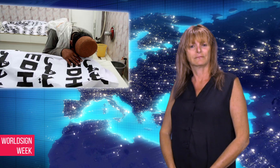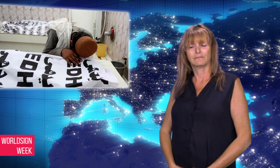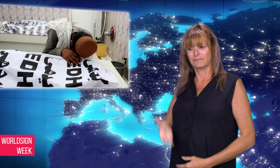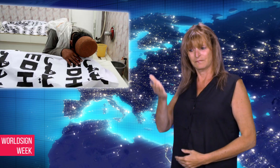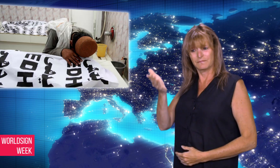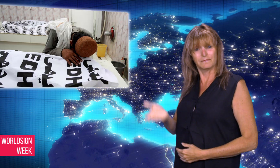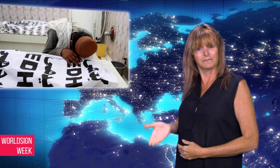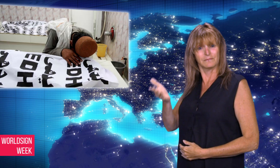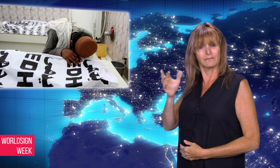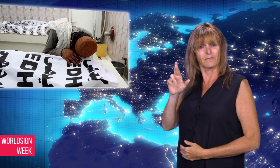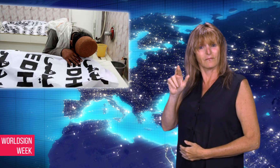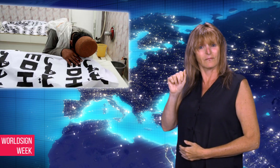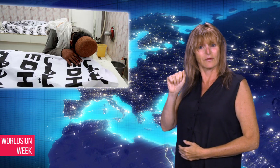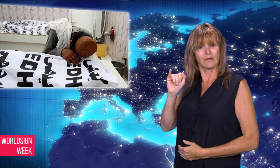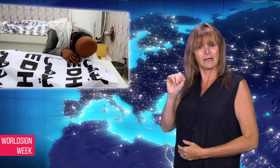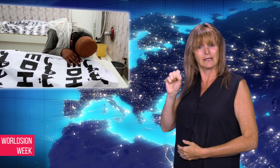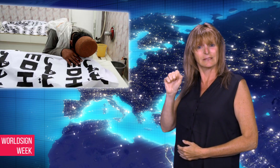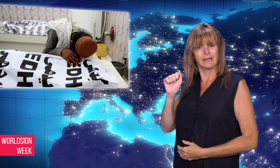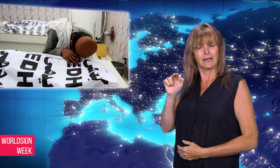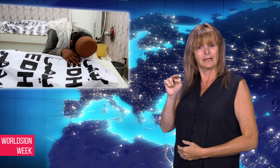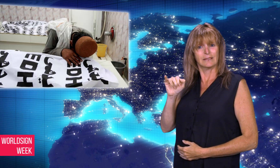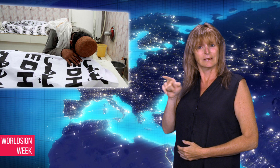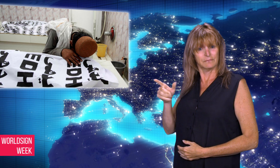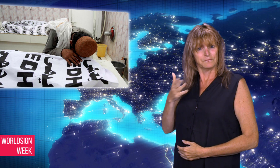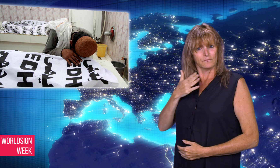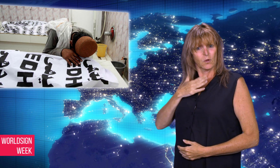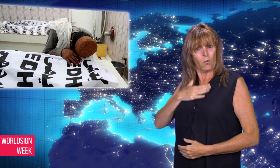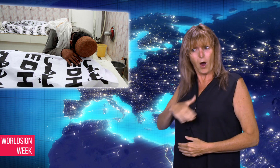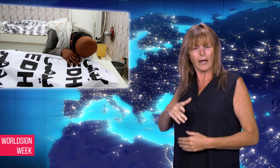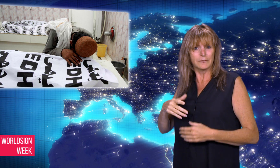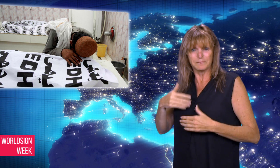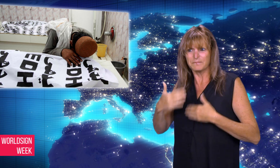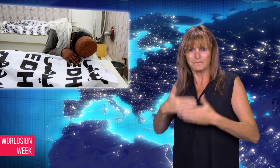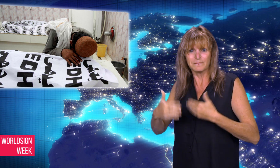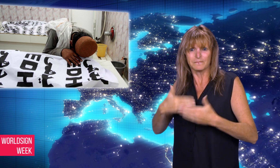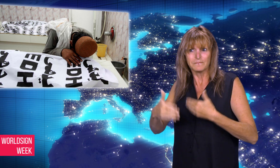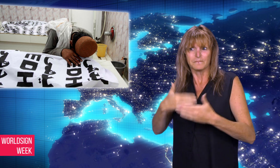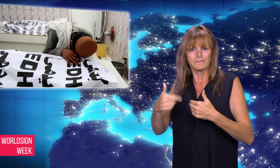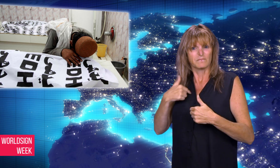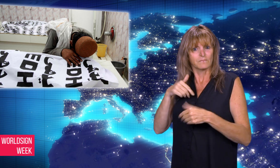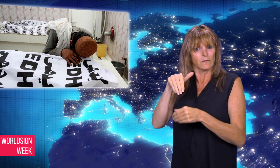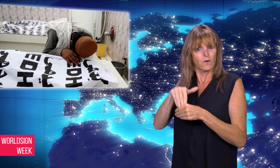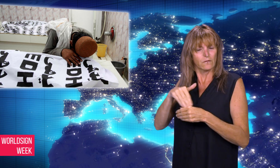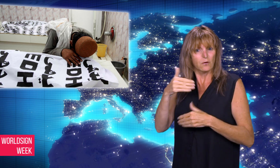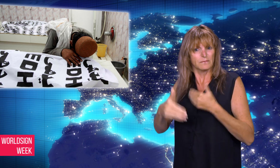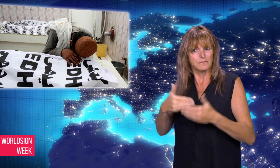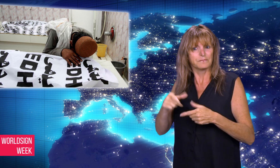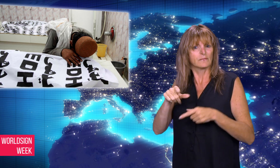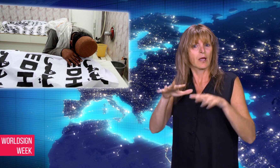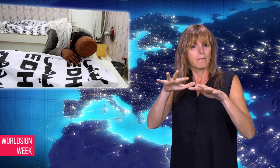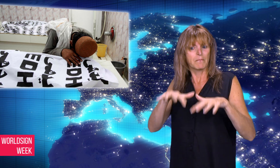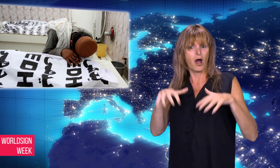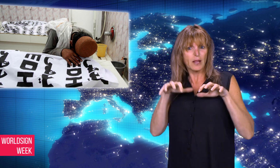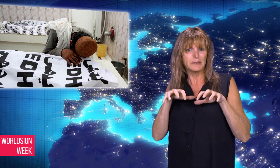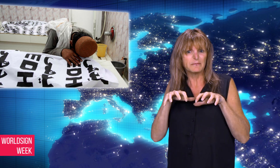Raisani was running for a